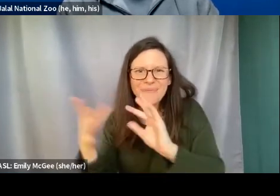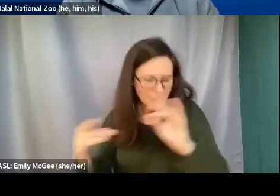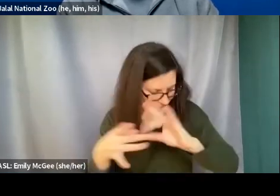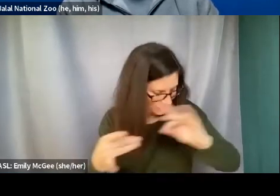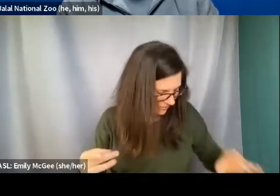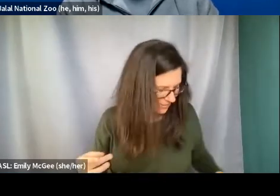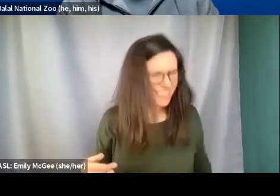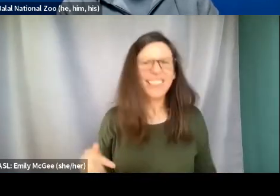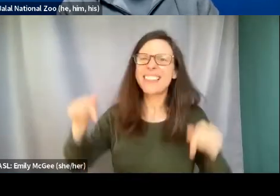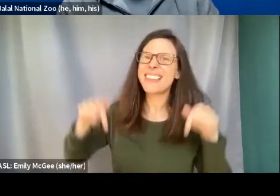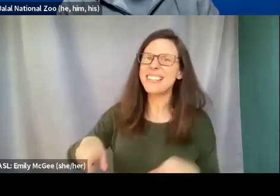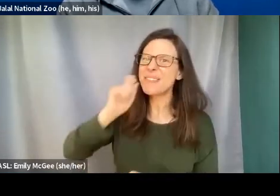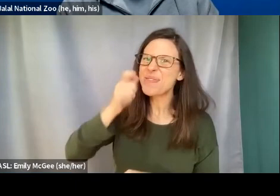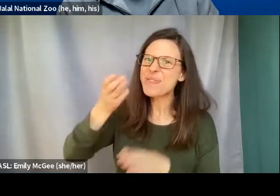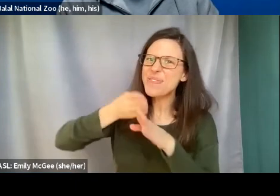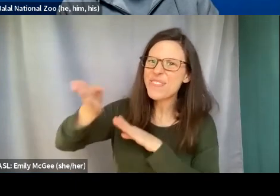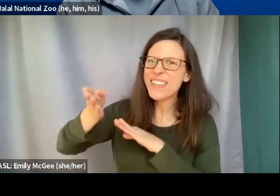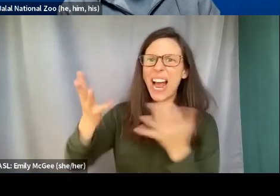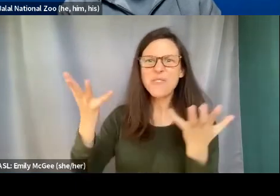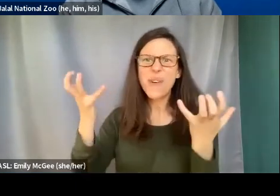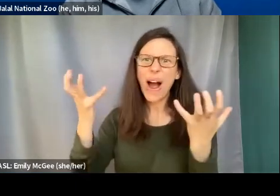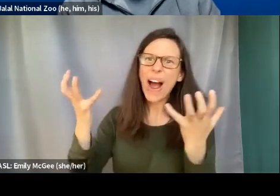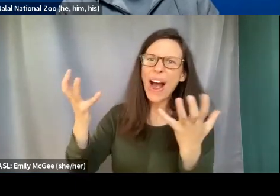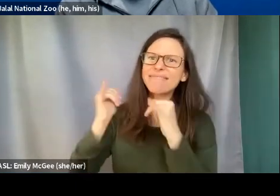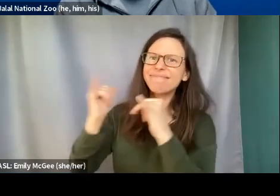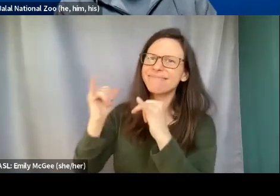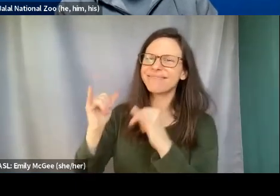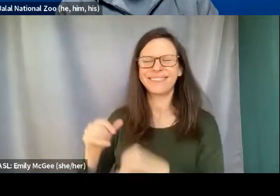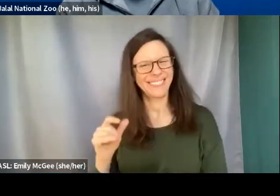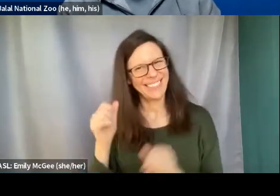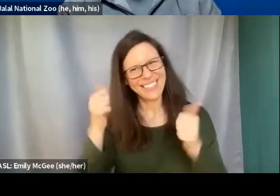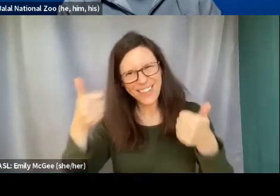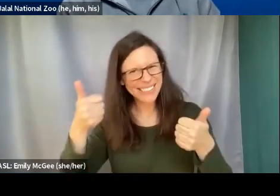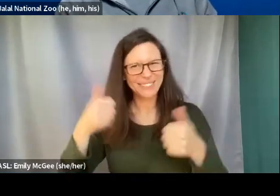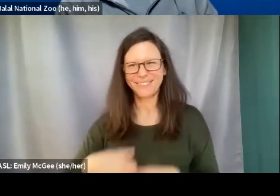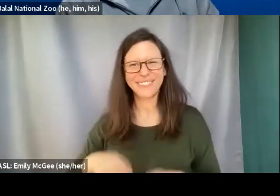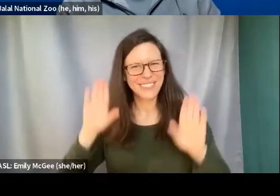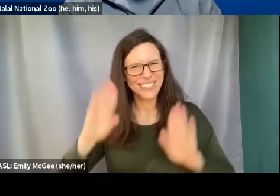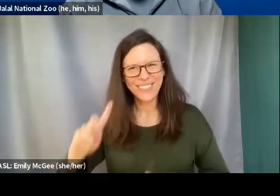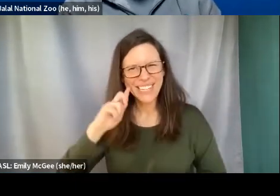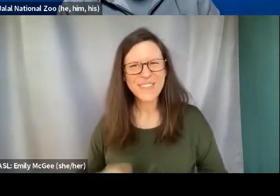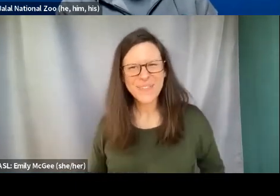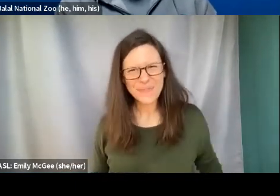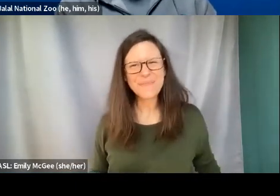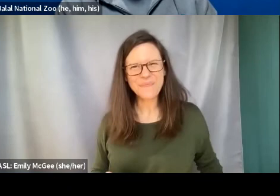is a really cool career and would like to do this which is so fantastic to hear. >>Jalal: Oh, absolutely.